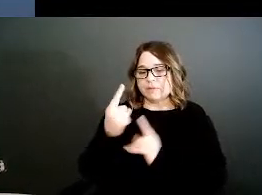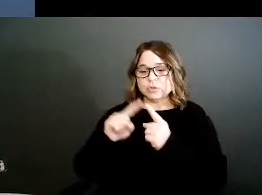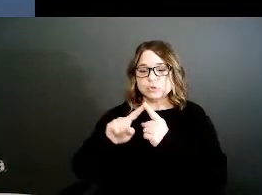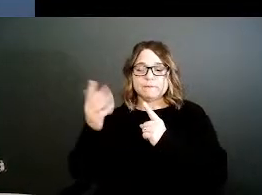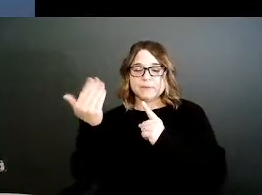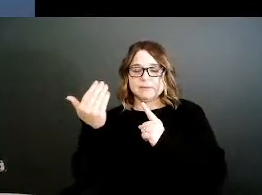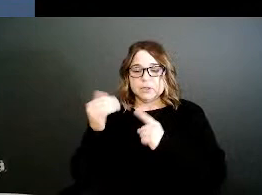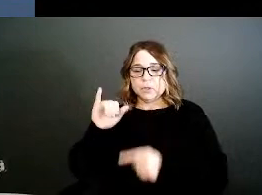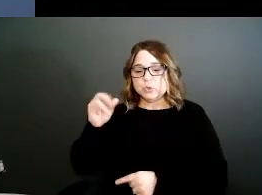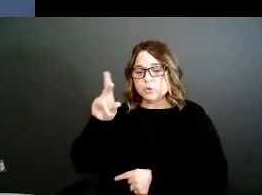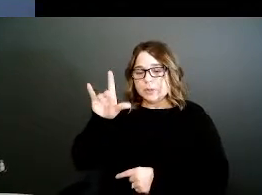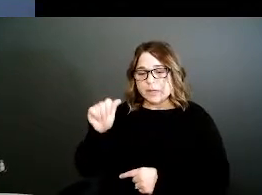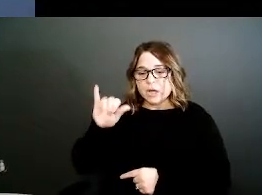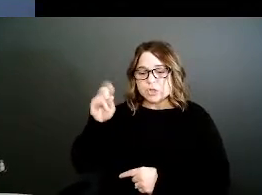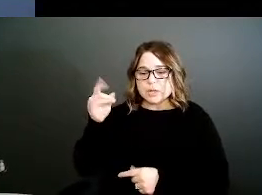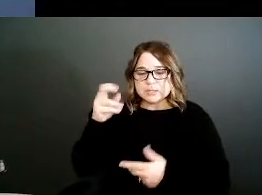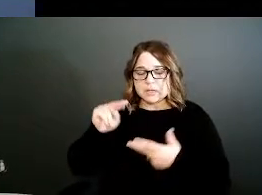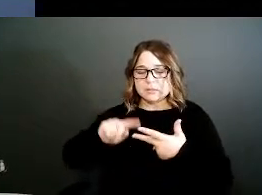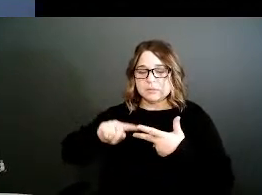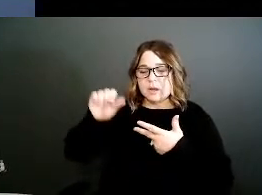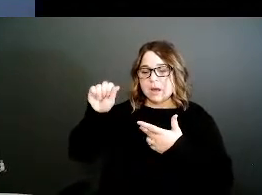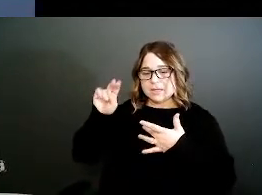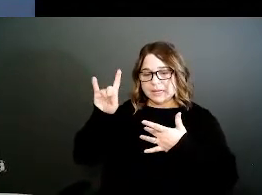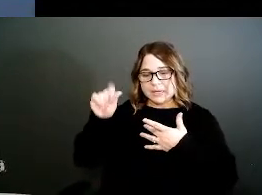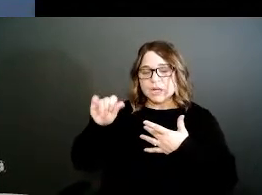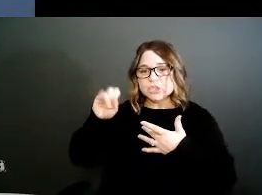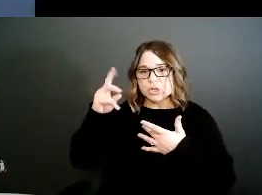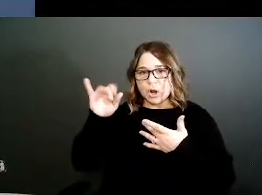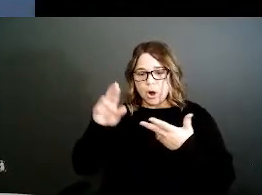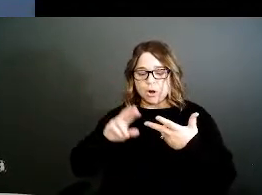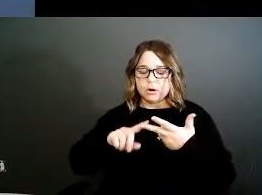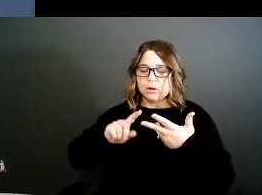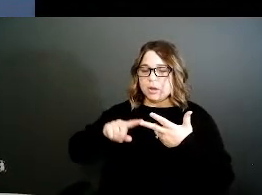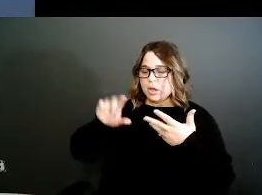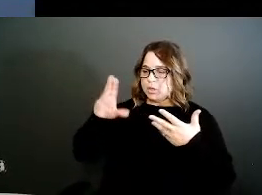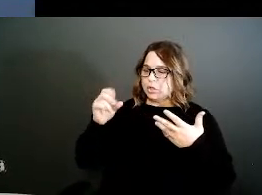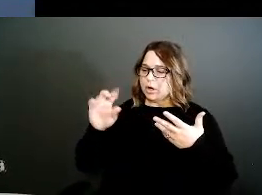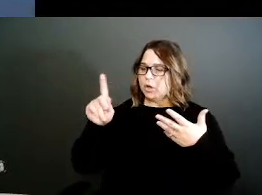JULIA JOHNSON, ANITA CHITAR, CHUCK,